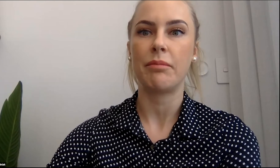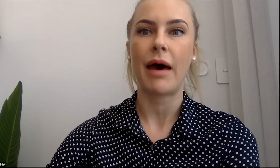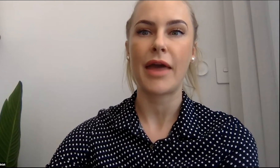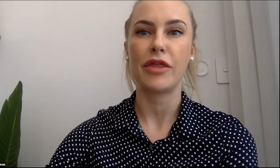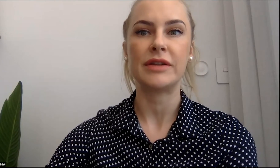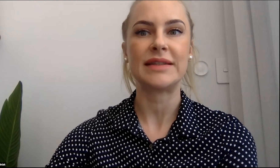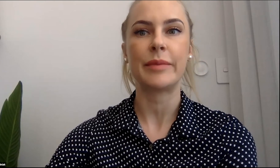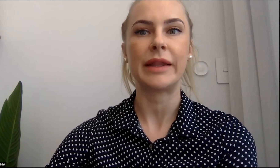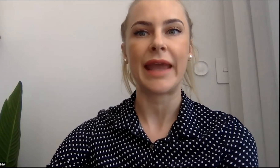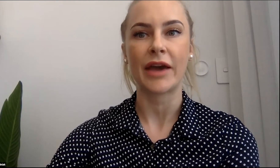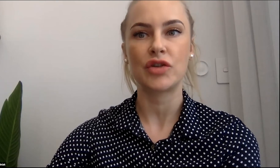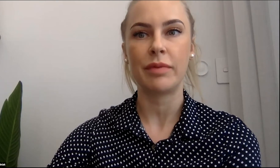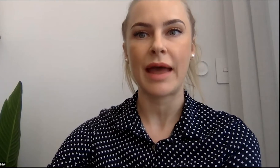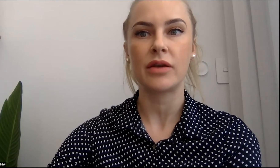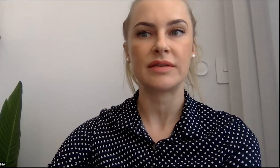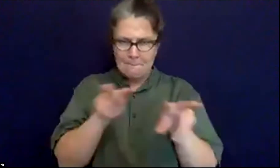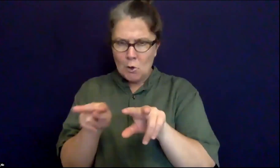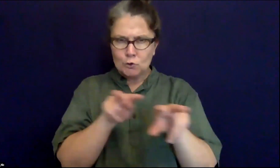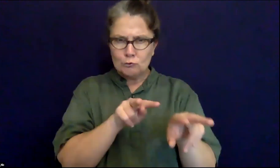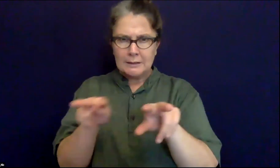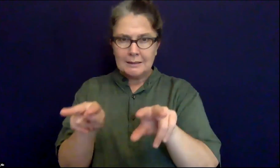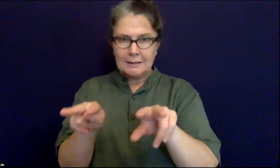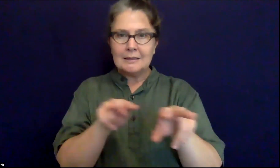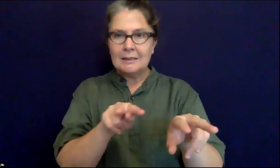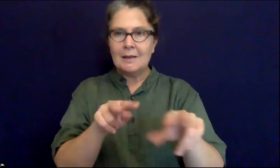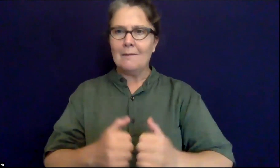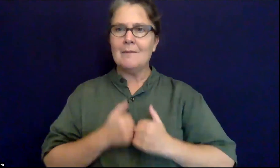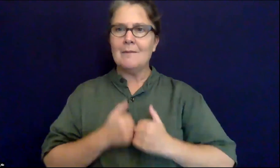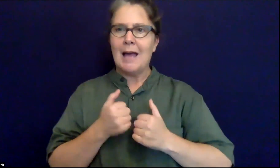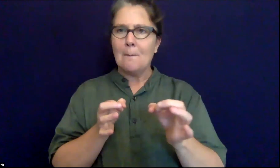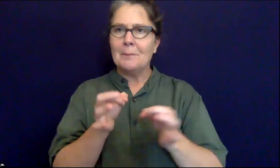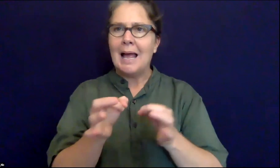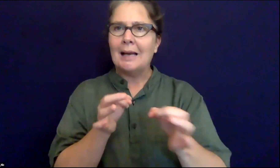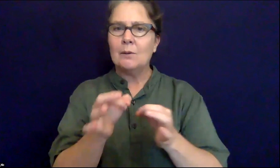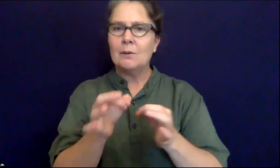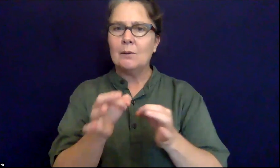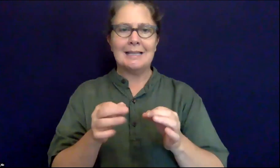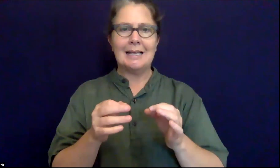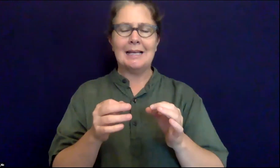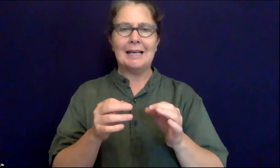by the Disability Action Plan consultant group. And it's currently overseen by the disability